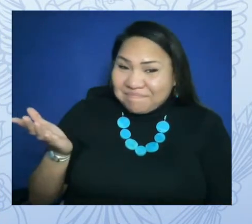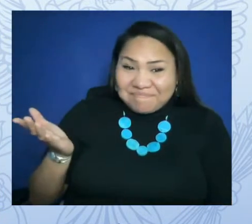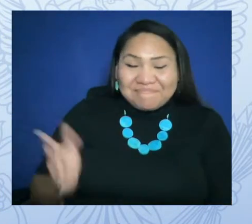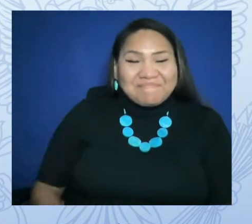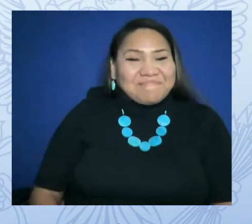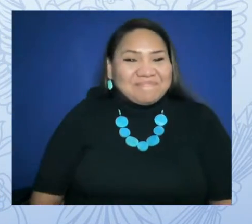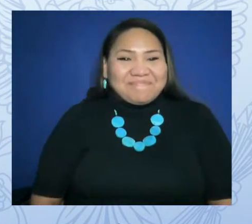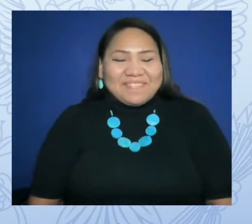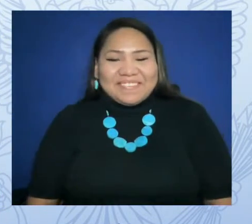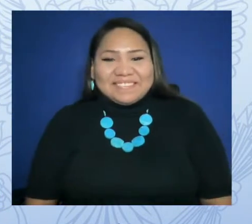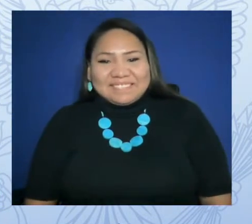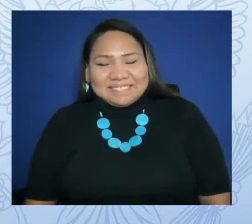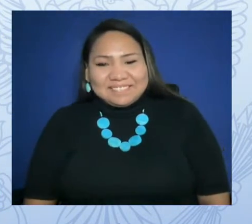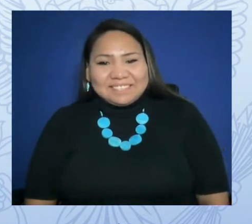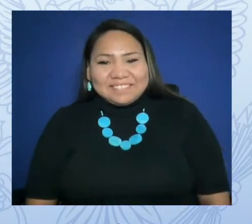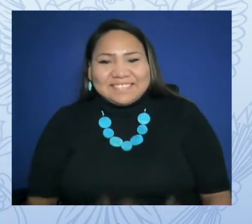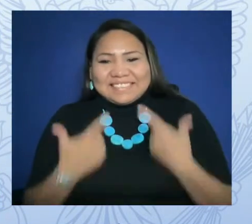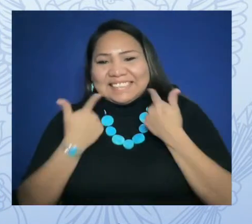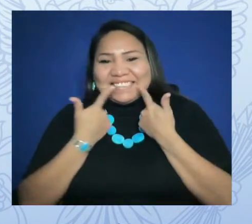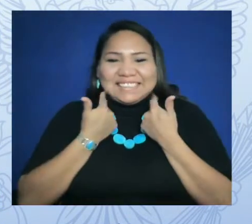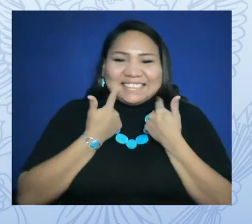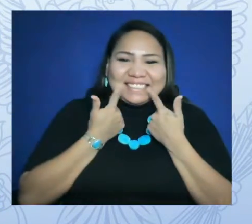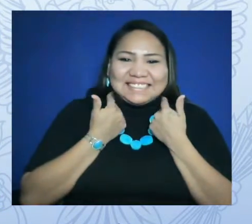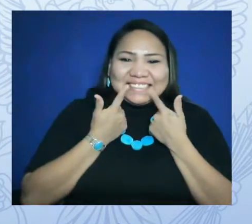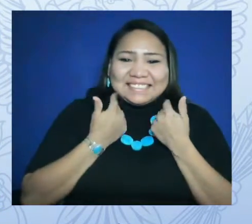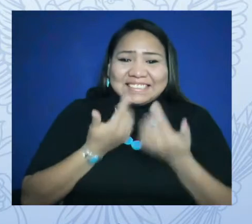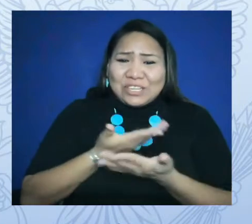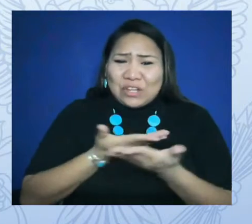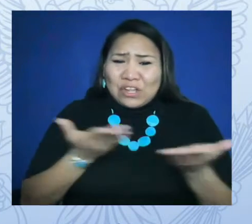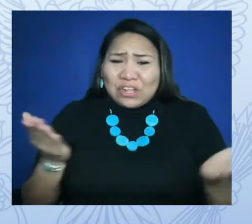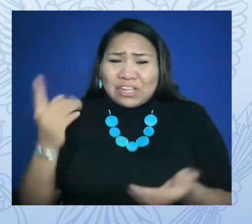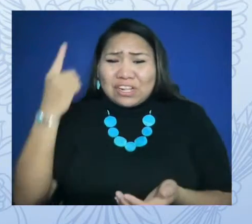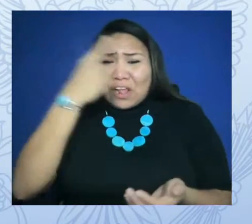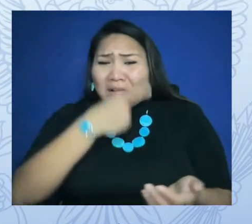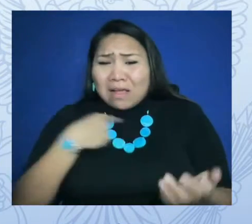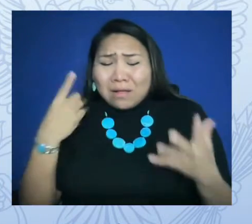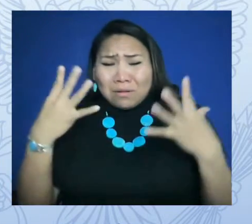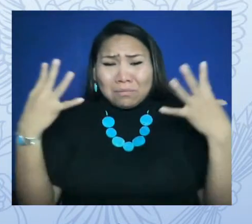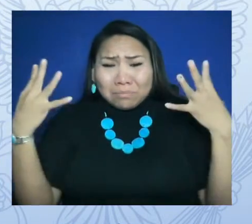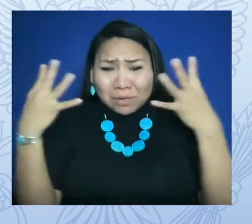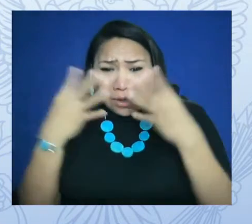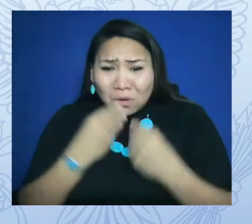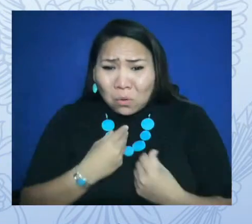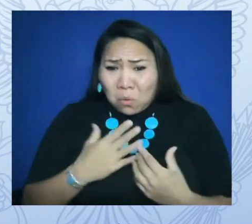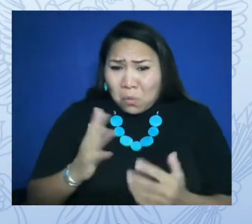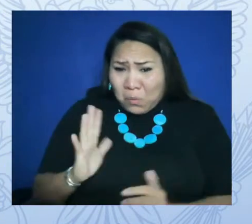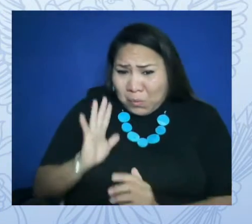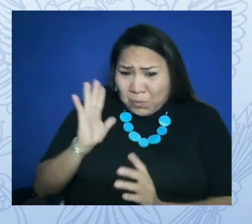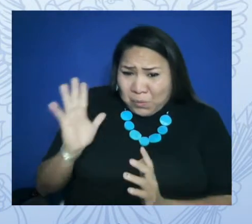The First Lady: You all look so glamorous. Don't they? Well, well welcome, everyone,